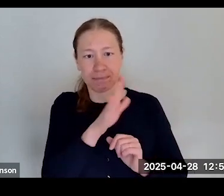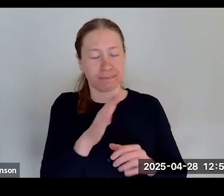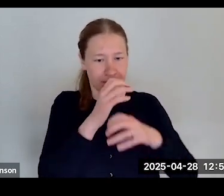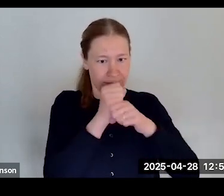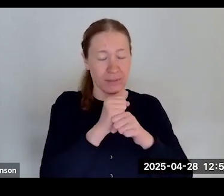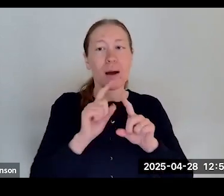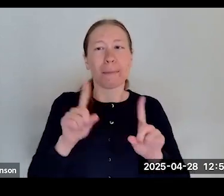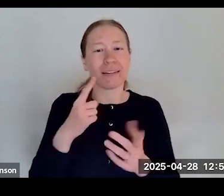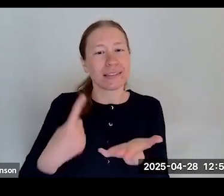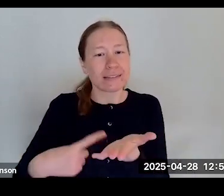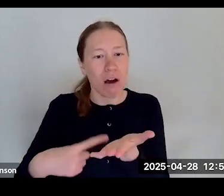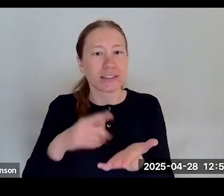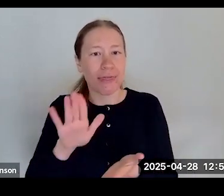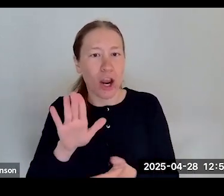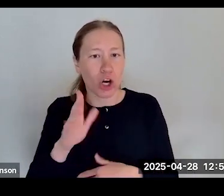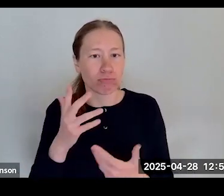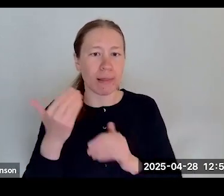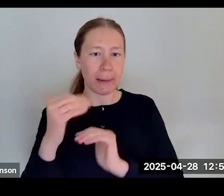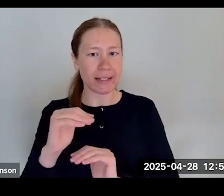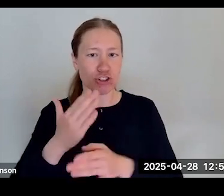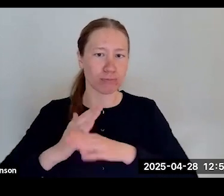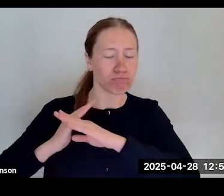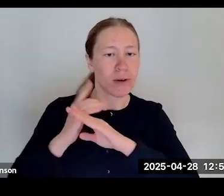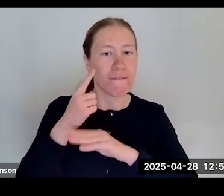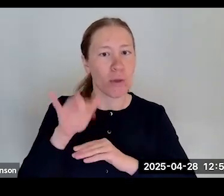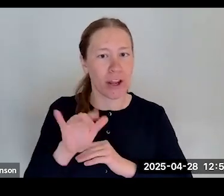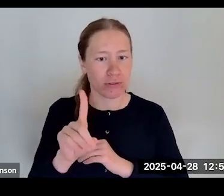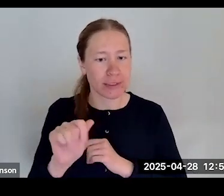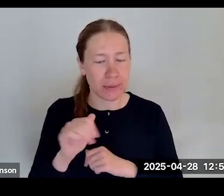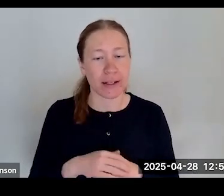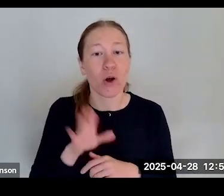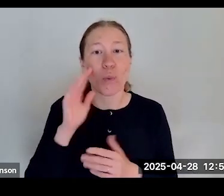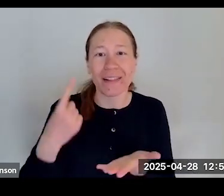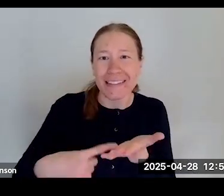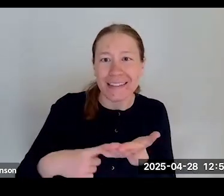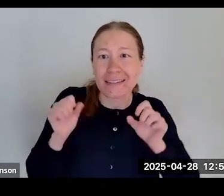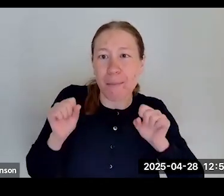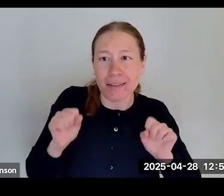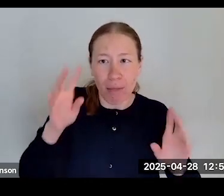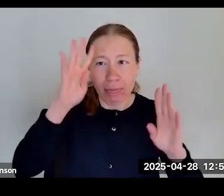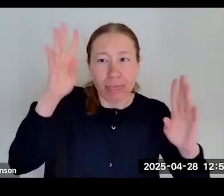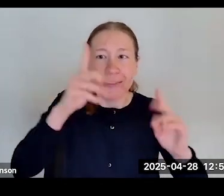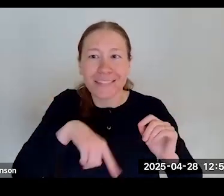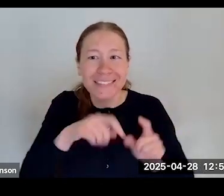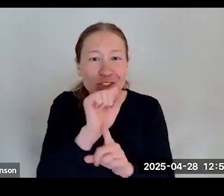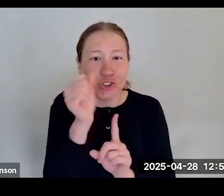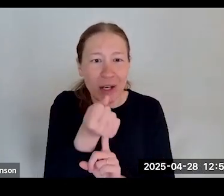The examples in the next few slides will talk about hypothetical scenarios of different diagnoses, the functional limitations